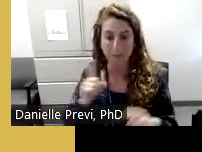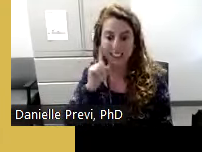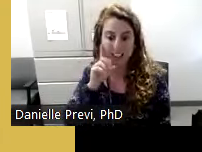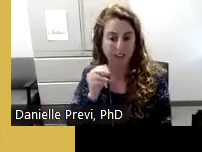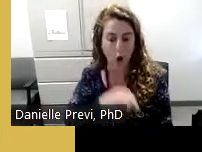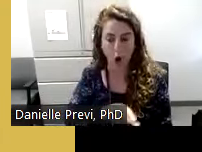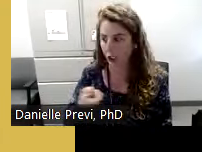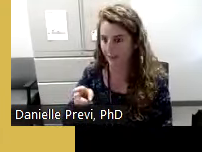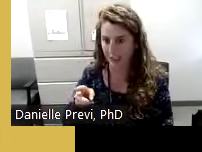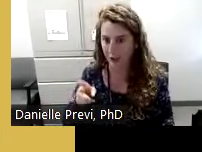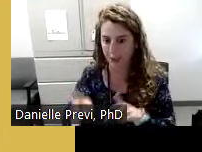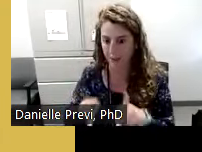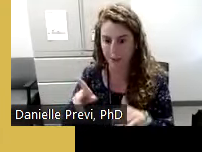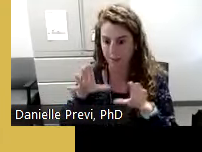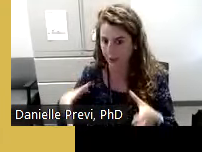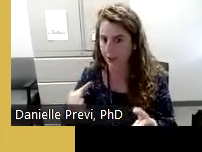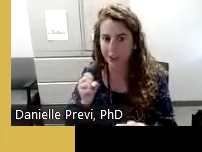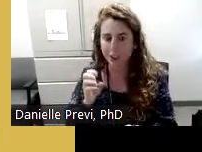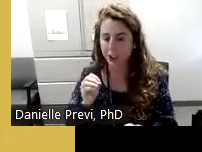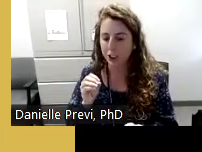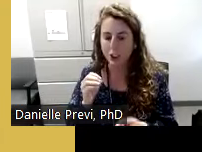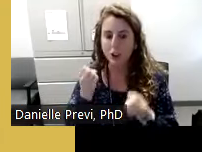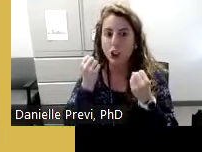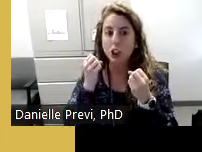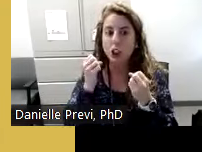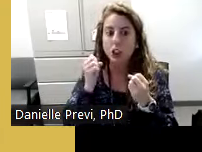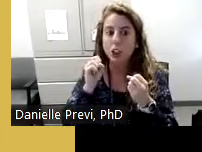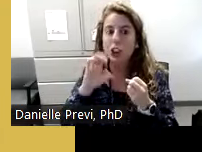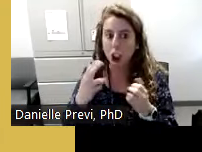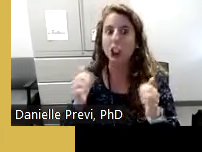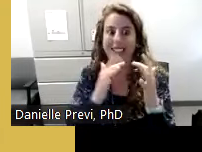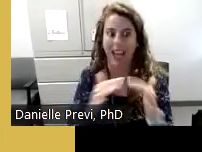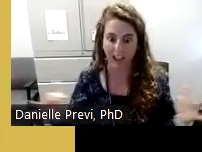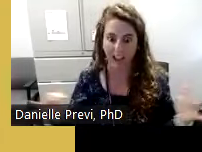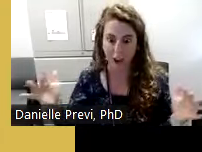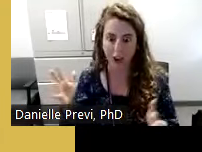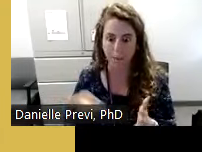So, just a few examples of some very well-known deaf and hard of hearing folks in the community